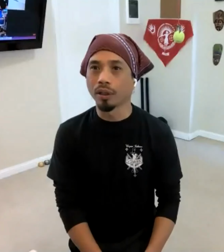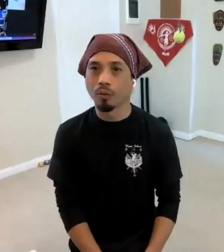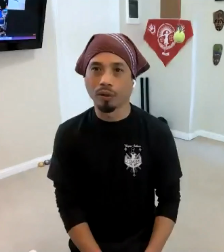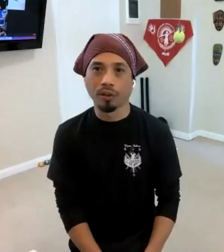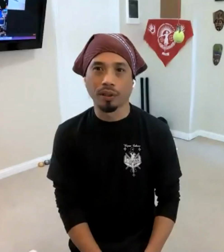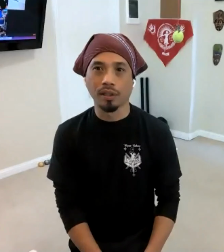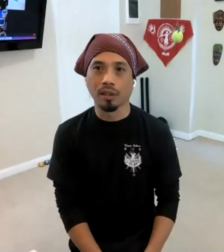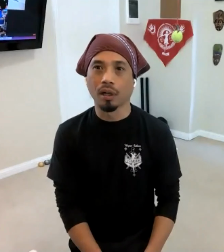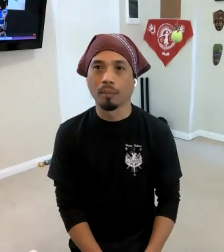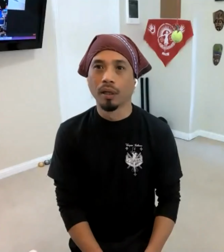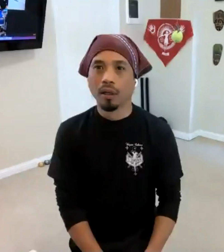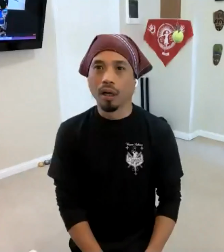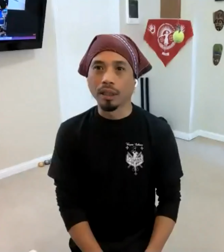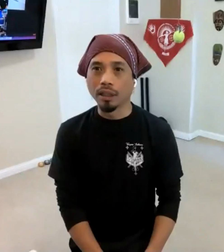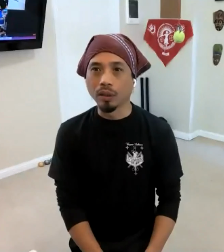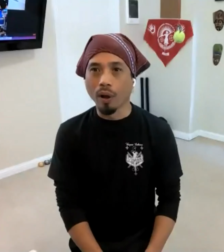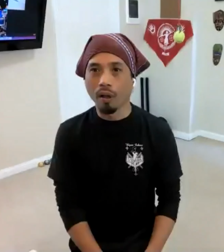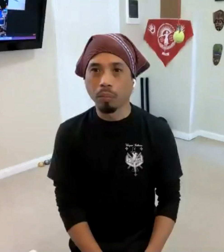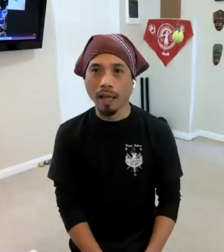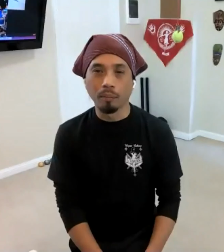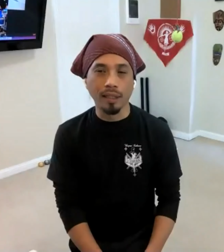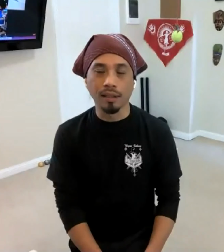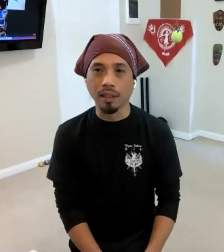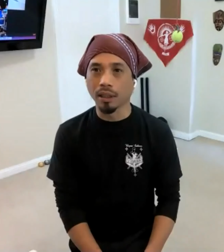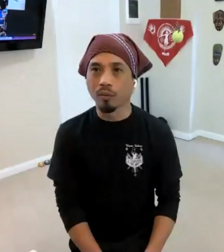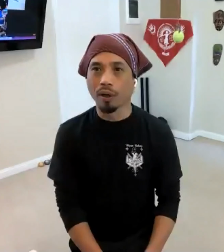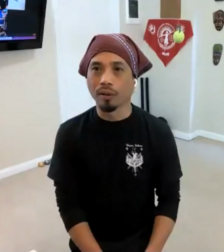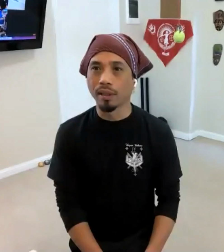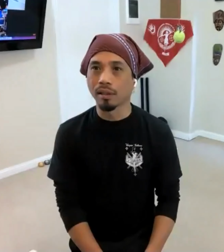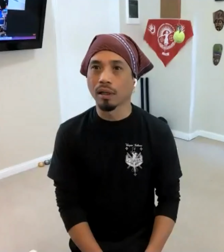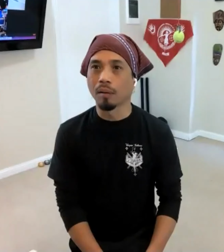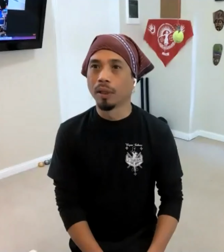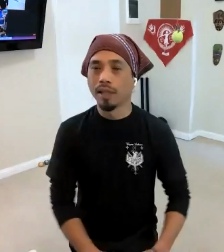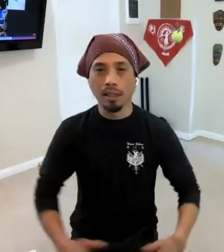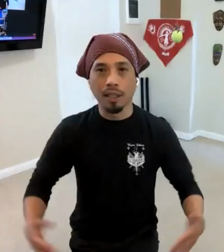PRACTICES WHETHER IT'S GARDENING , EATING WELL, PLANT-BASED EATING, TAKING CARE OF THEIR BODIES, TAKING CARE OF